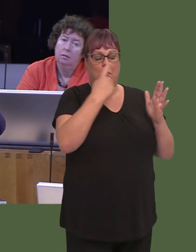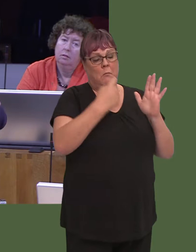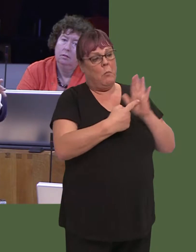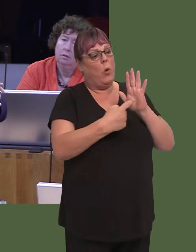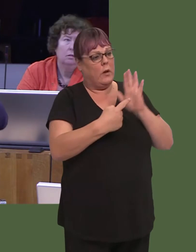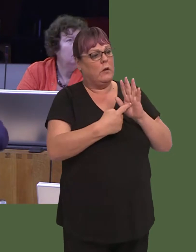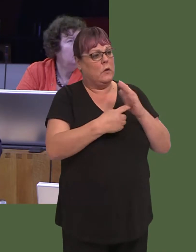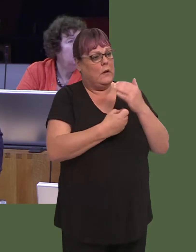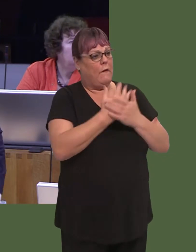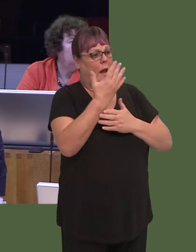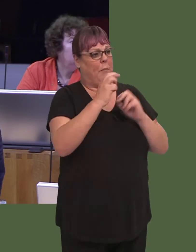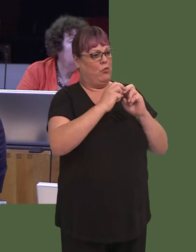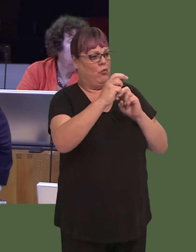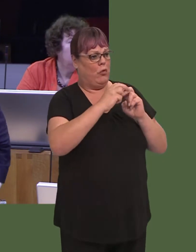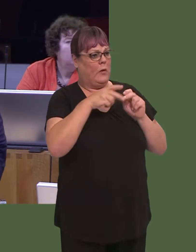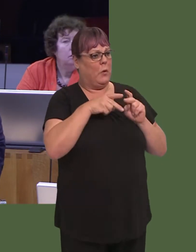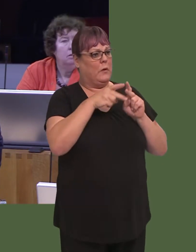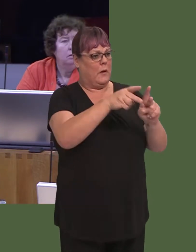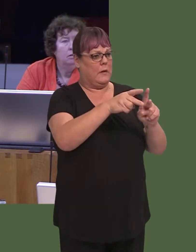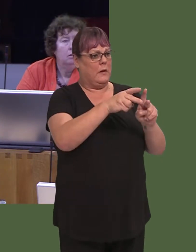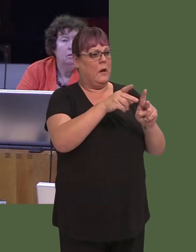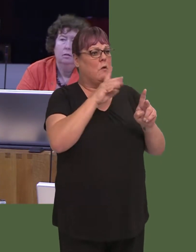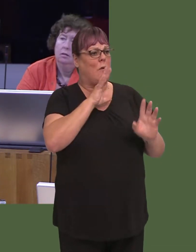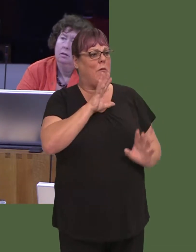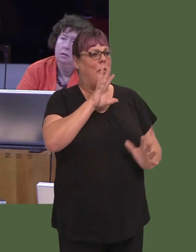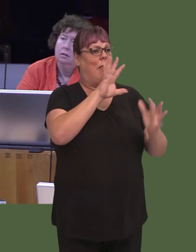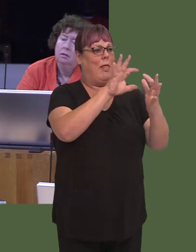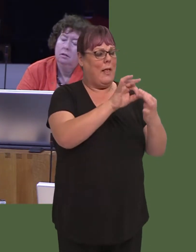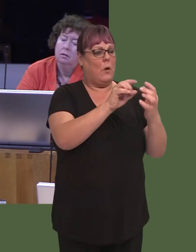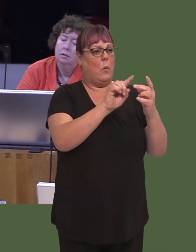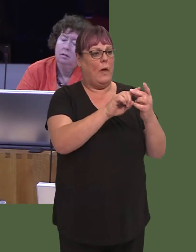is modern for the south-west of Wales, to link in with the kind of development that Lee was talking about.